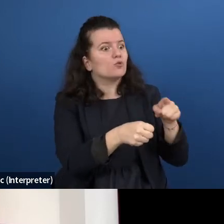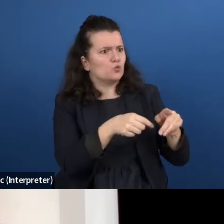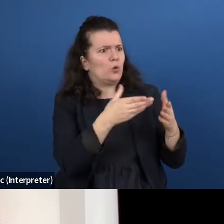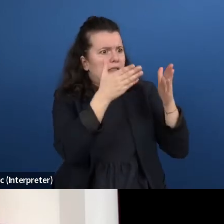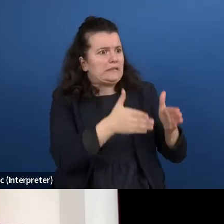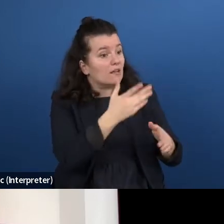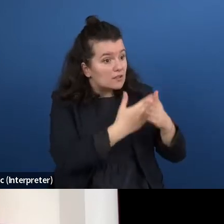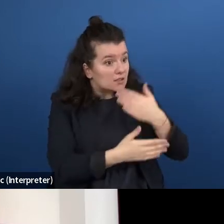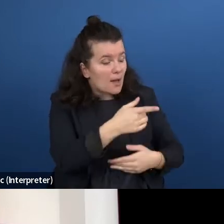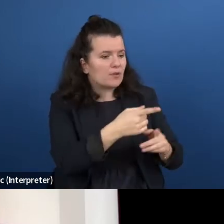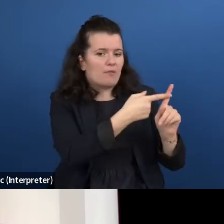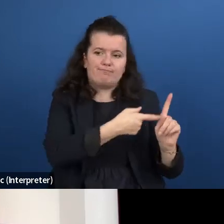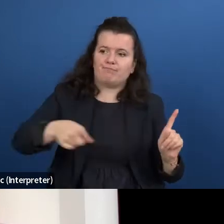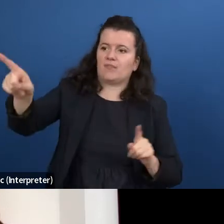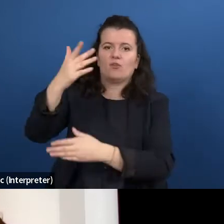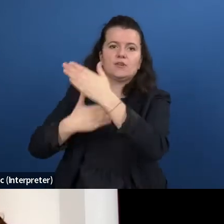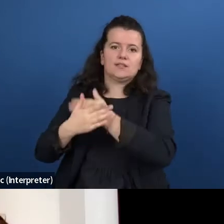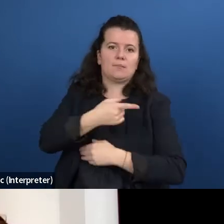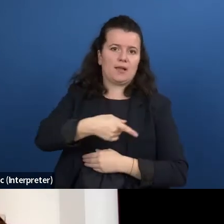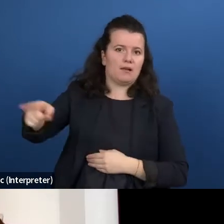who are victims of violence gender violence.